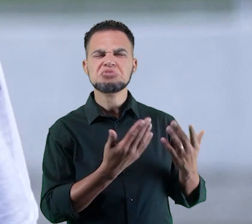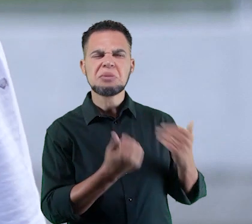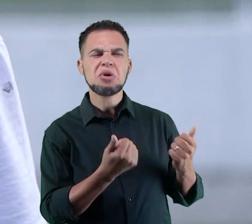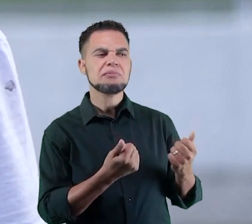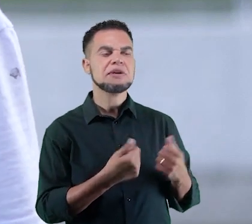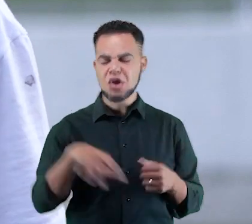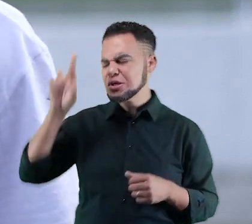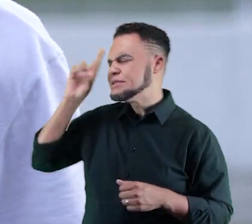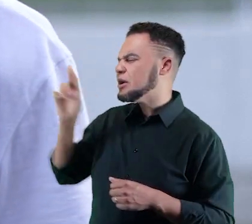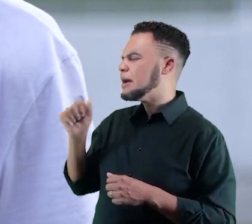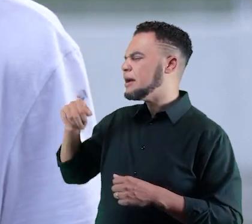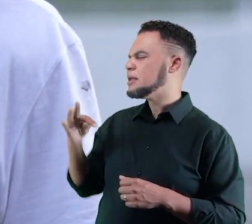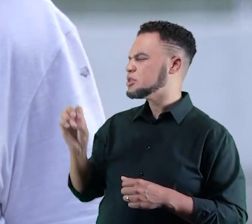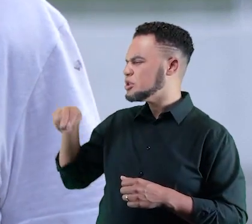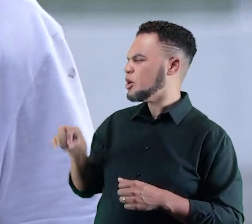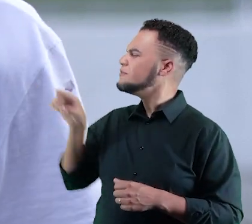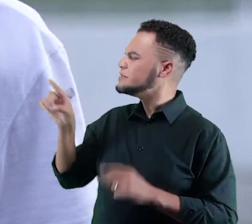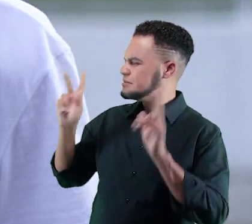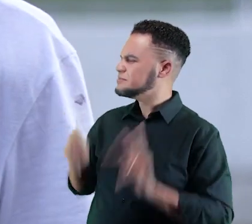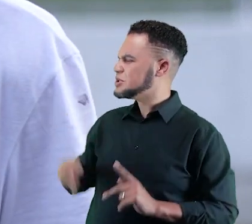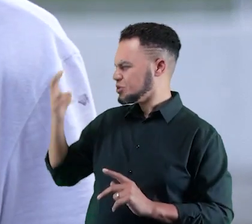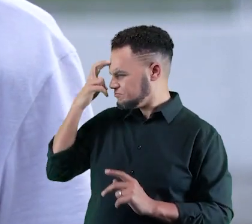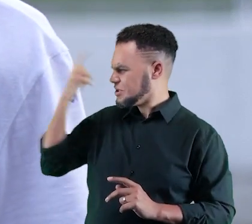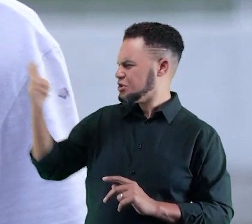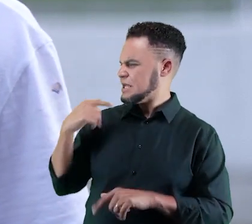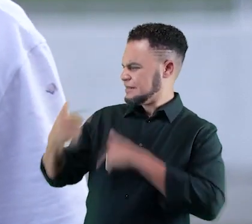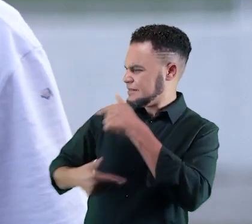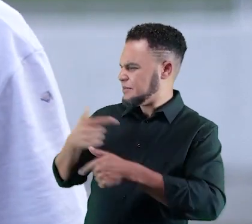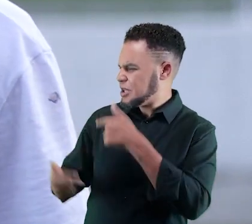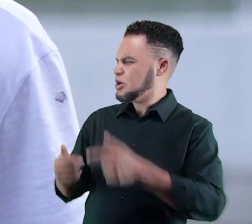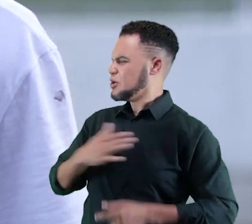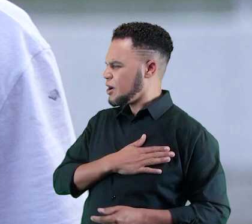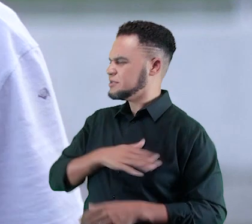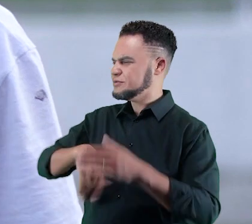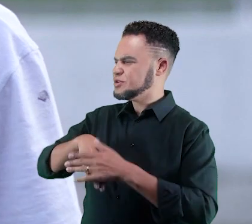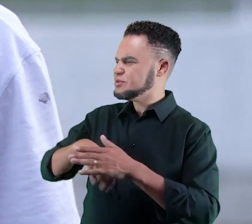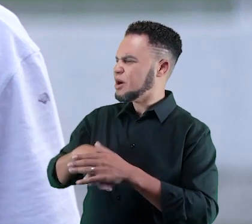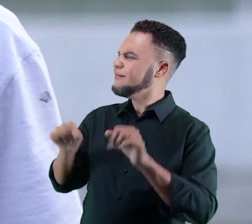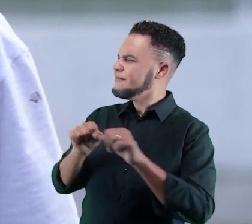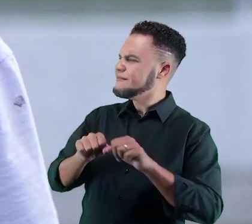He called me there, I went there, and he said: "You´re a smart person, hard worker, you lie soccer,